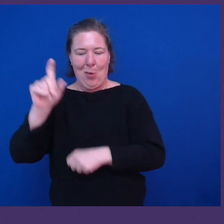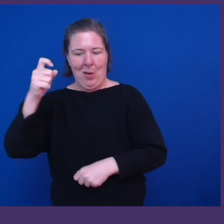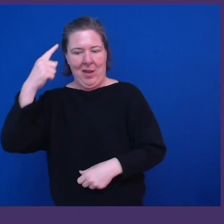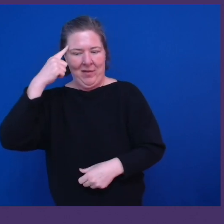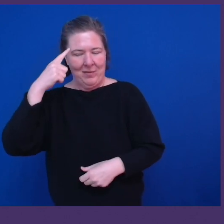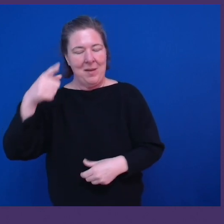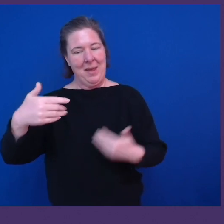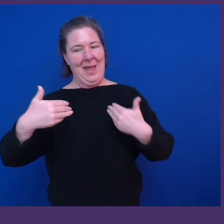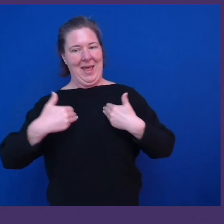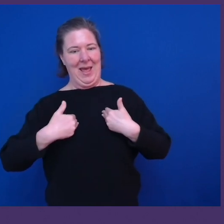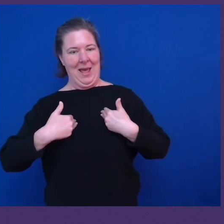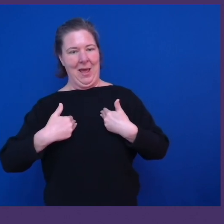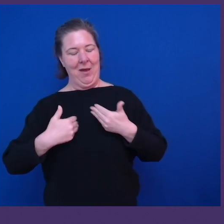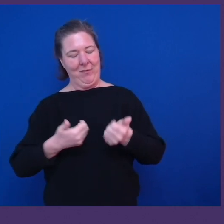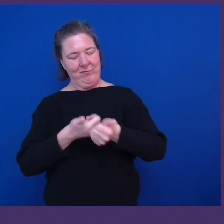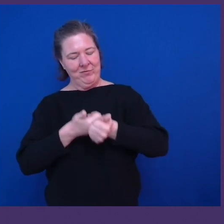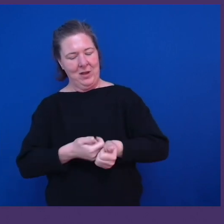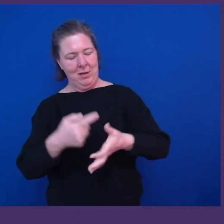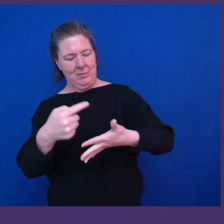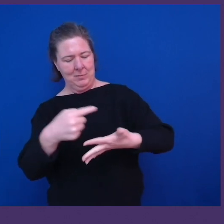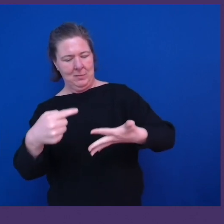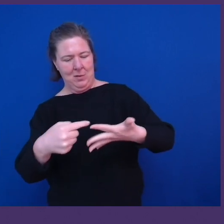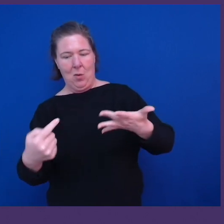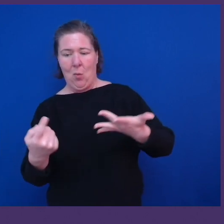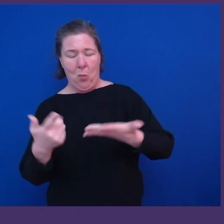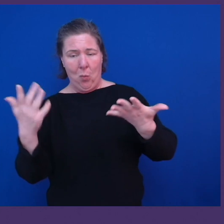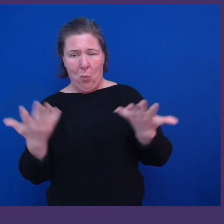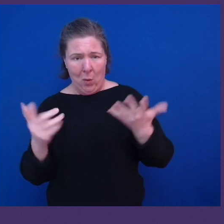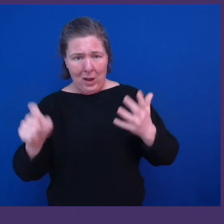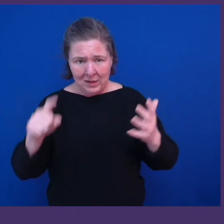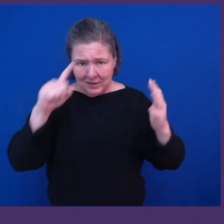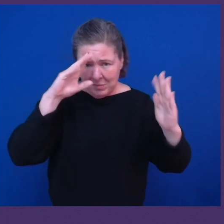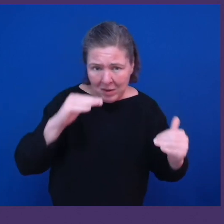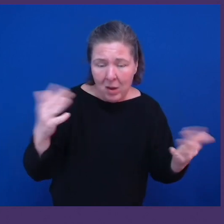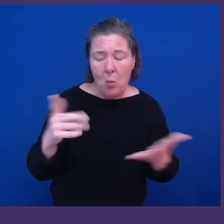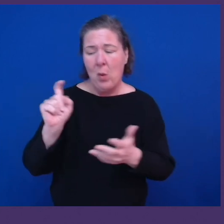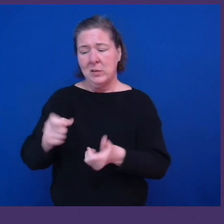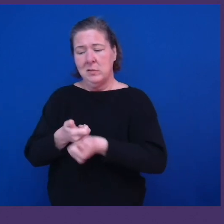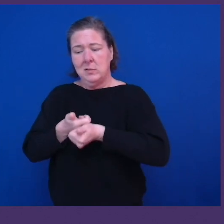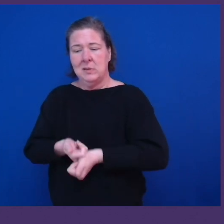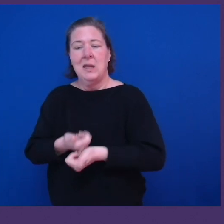for what they can expect and what they should be complying to even if they're no longer required